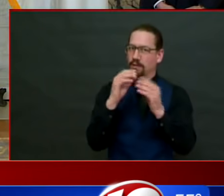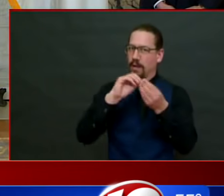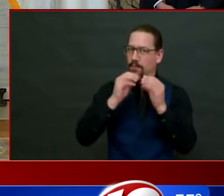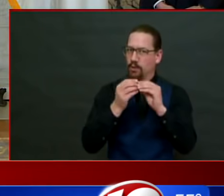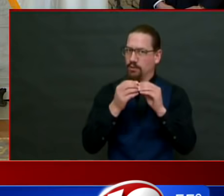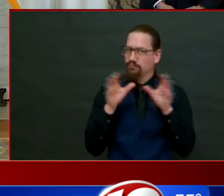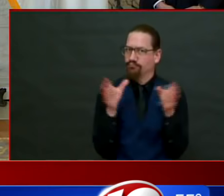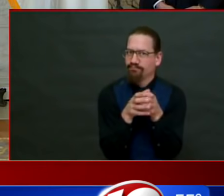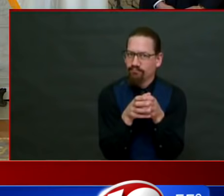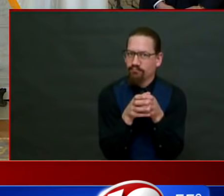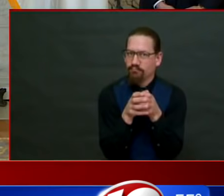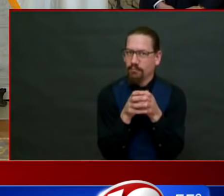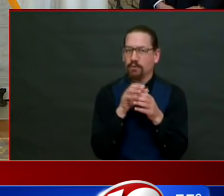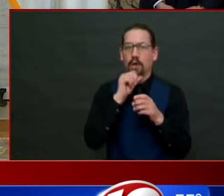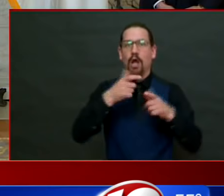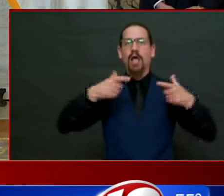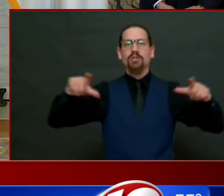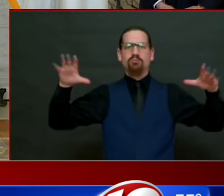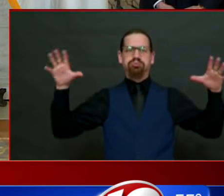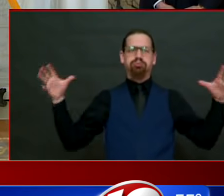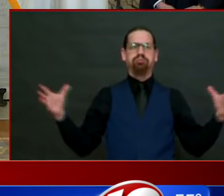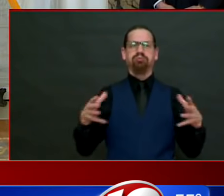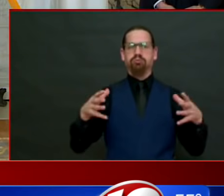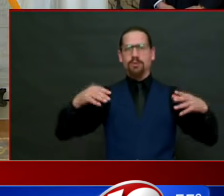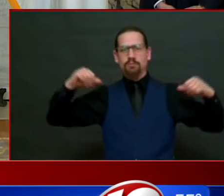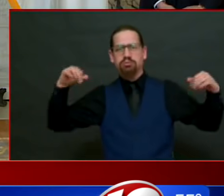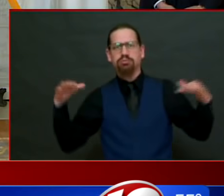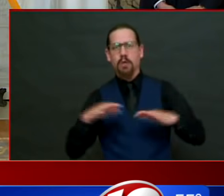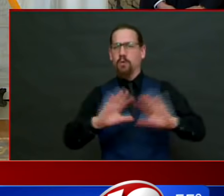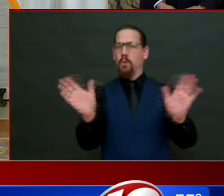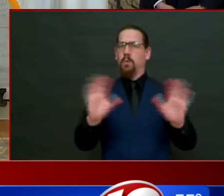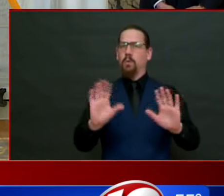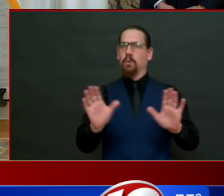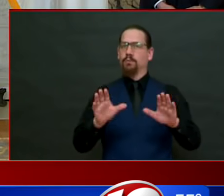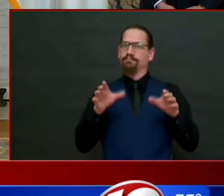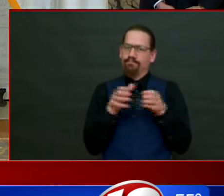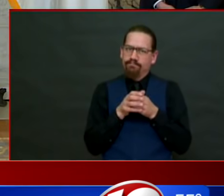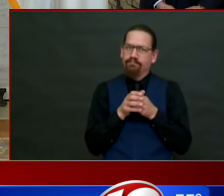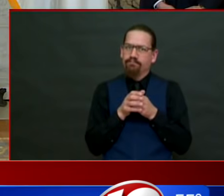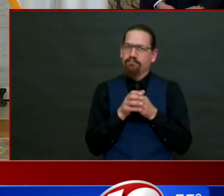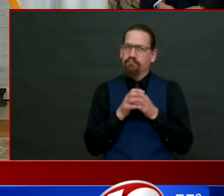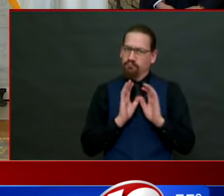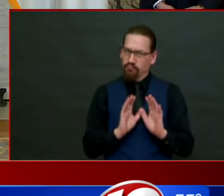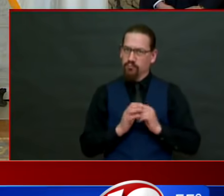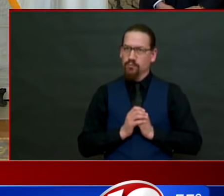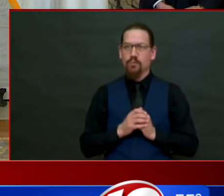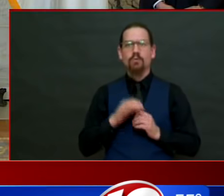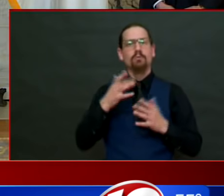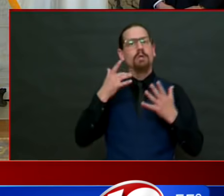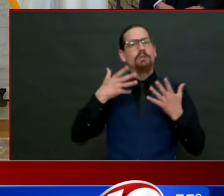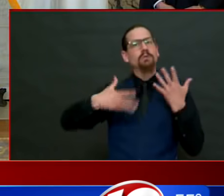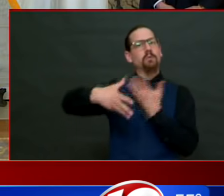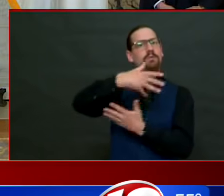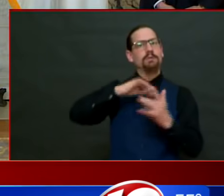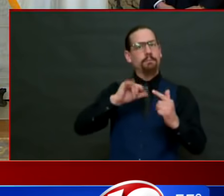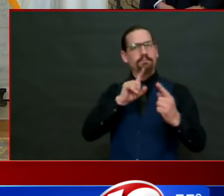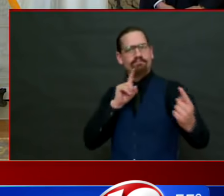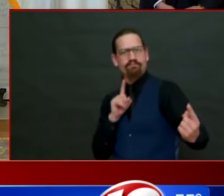IF WE PLAN NOW, WE CAN FIGURE OUT A WAY TO LOVE OUR MOMS , BUT